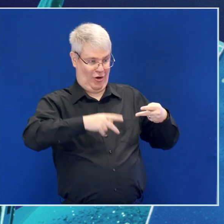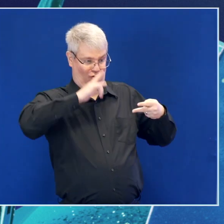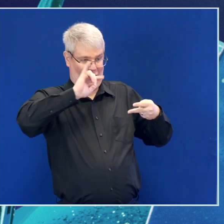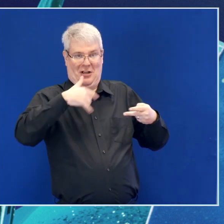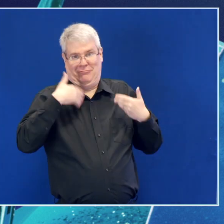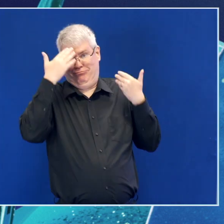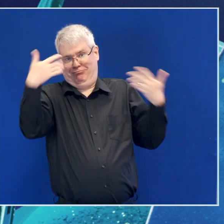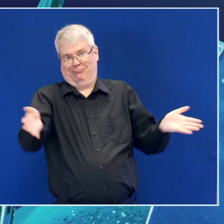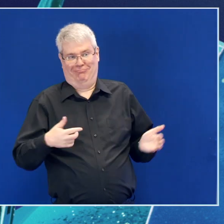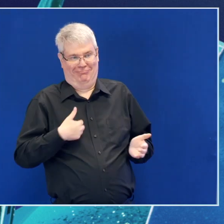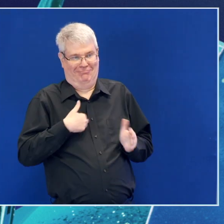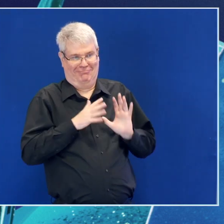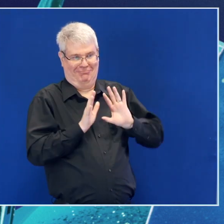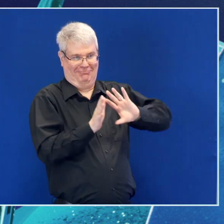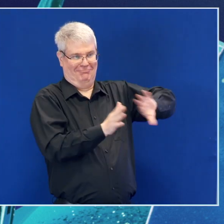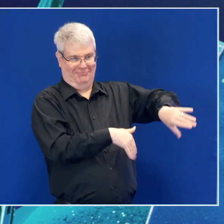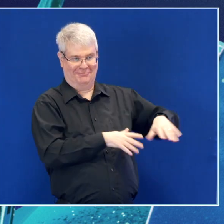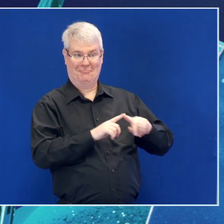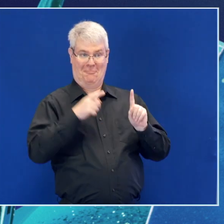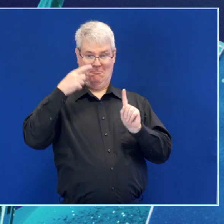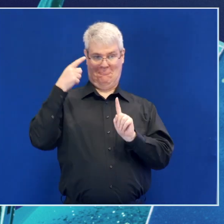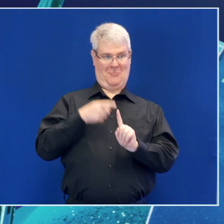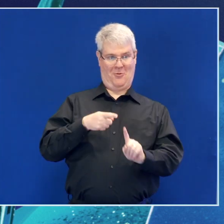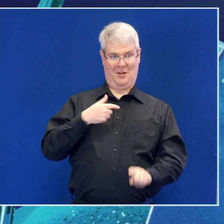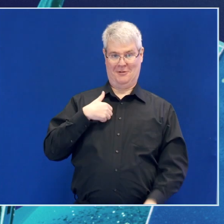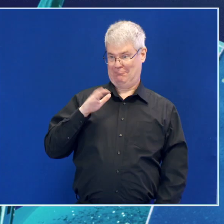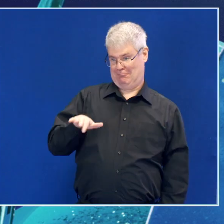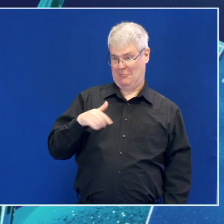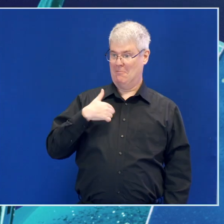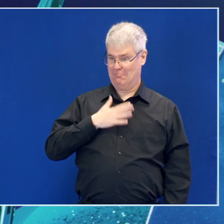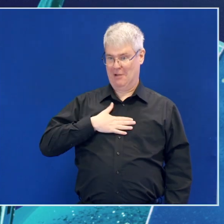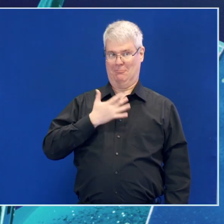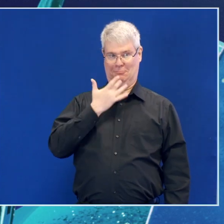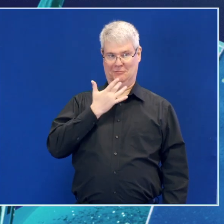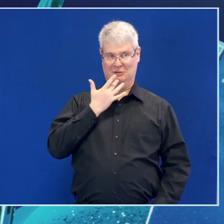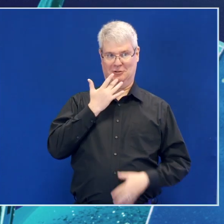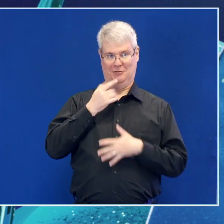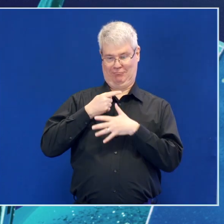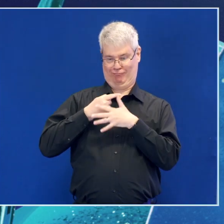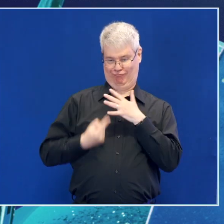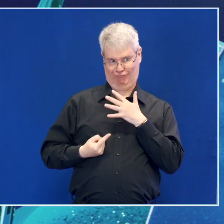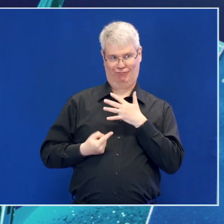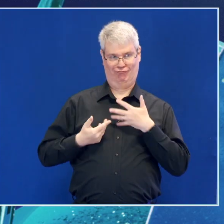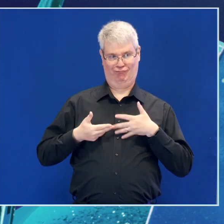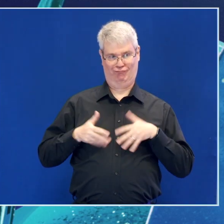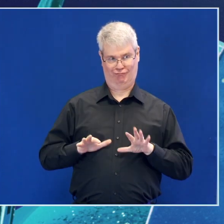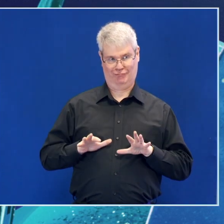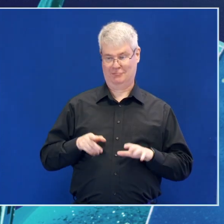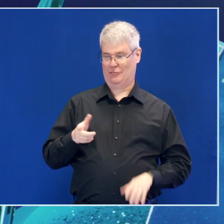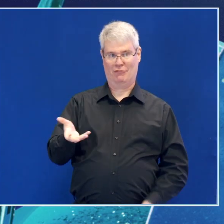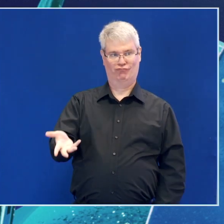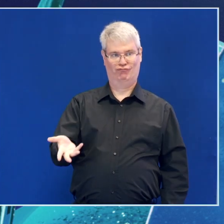The first thing it did is it gave me a prompt that I can use manually. If I decide then, oh, I'm not going to create an agent,